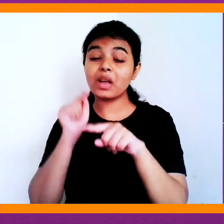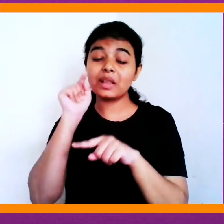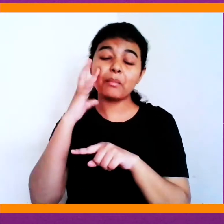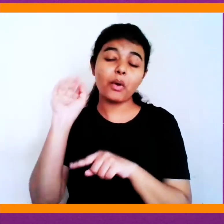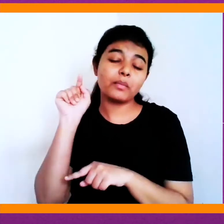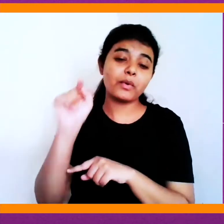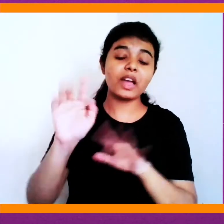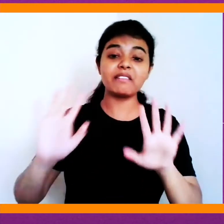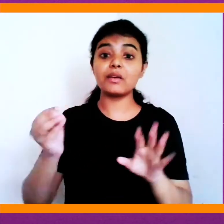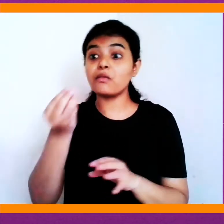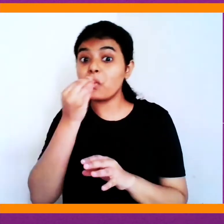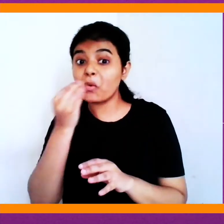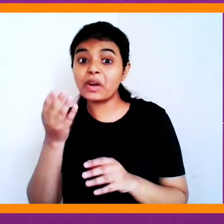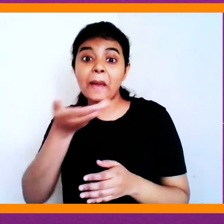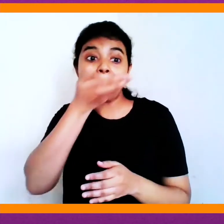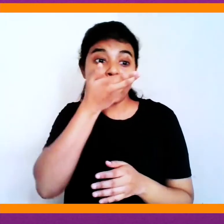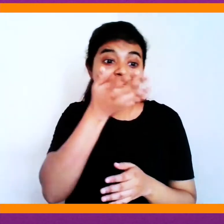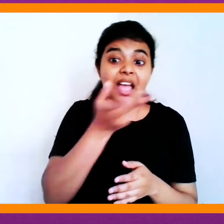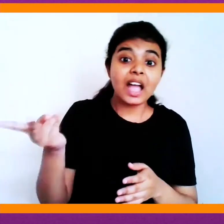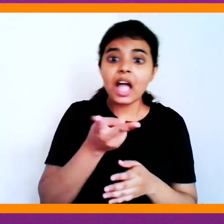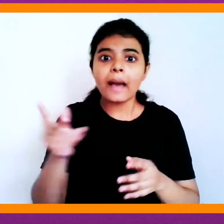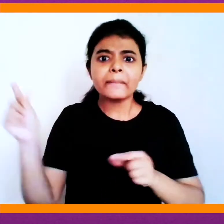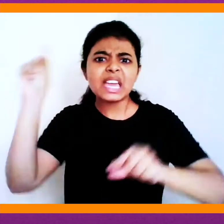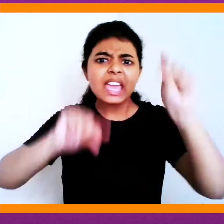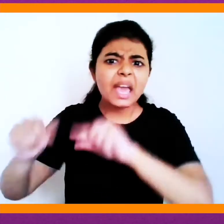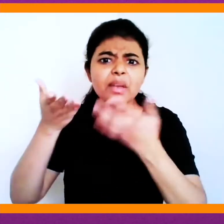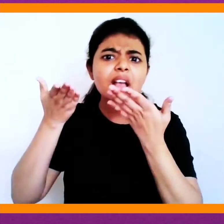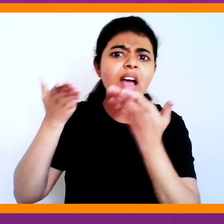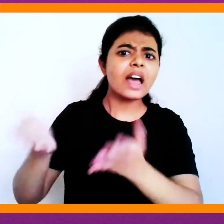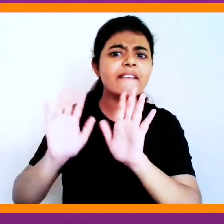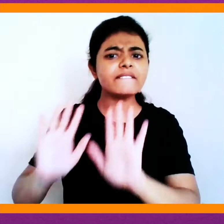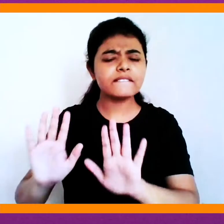chemicals in the water we have lot of vegetables and fruits which are grown with artificial